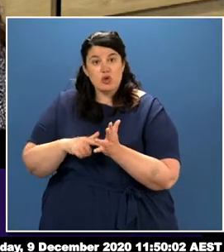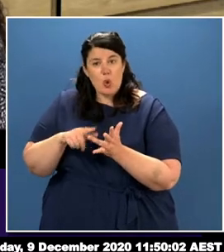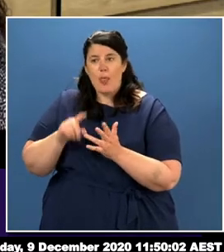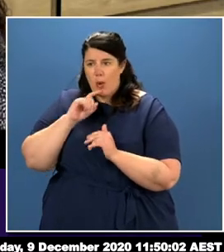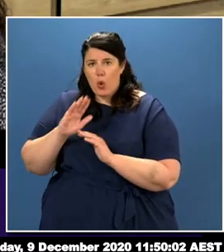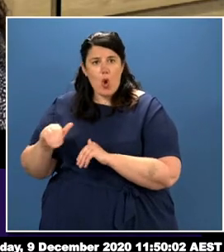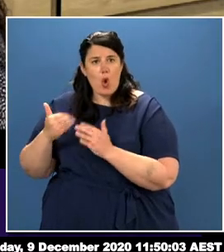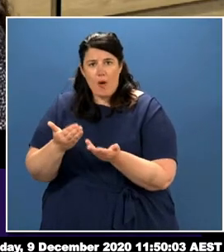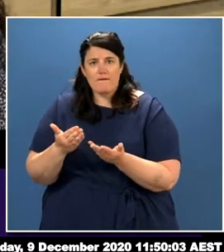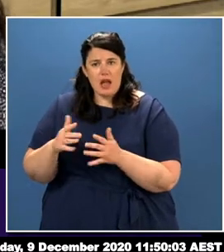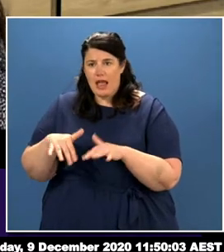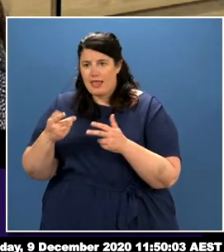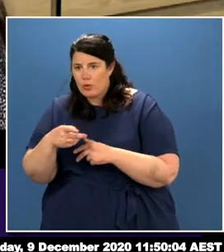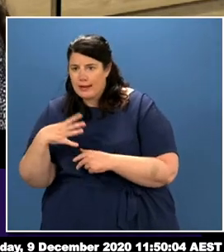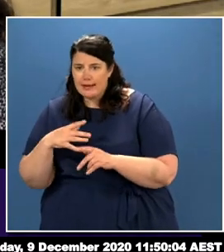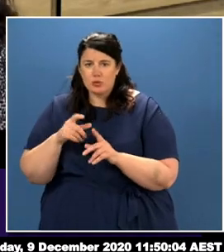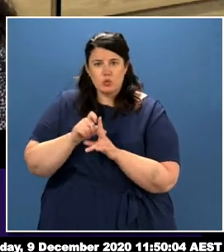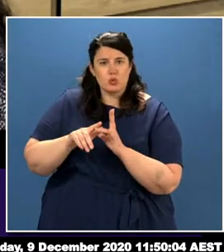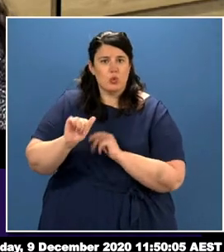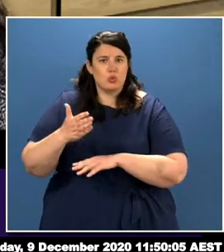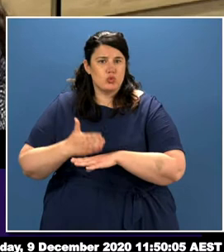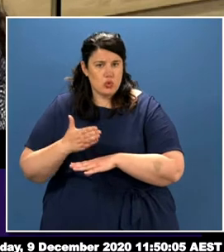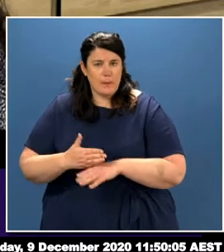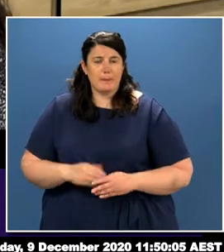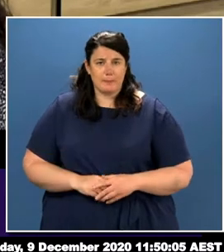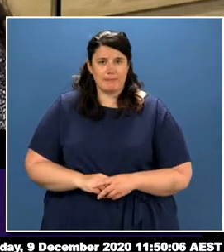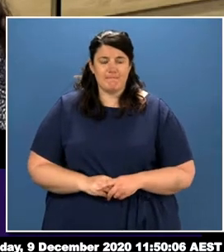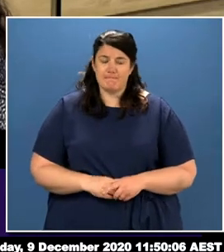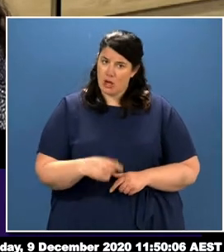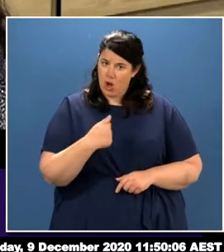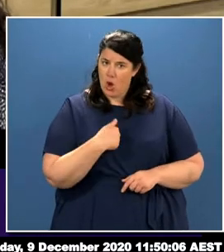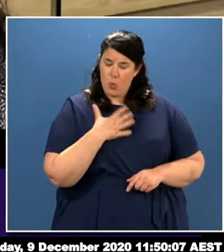Michael, I'm particularly interested in your experience and what you did.